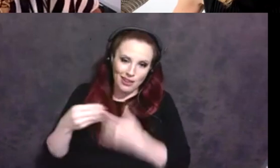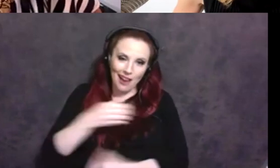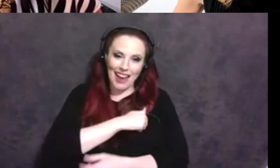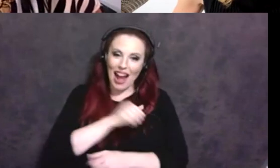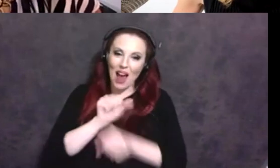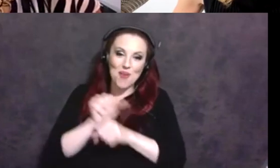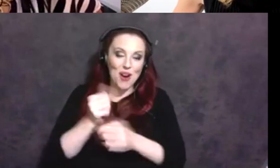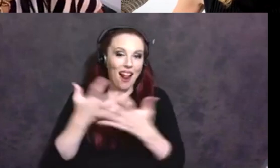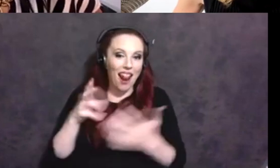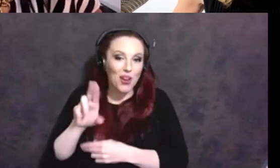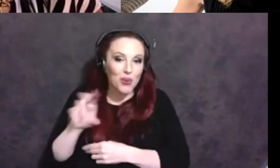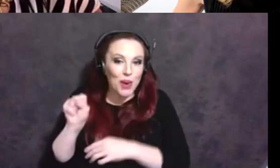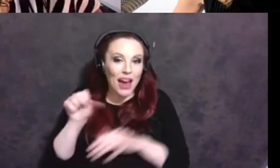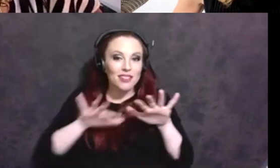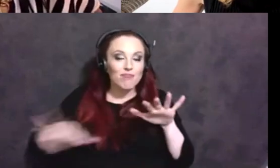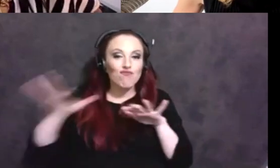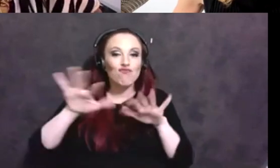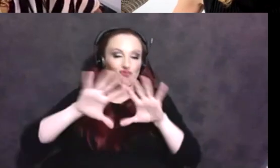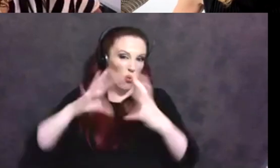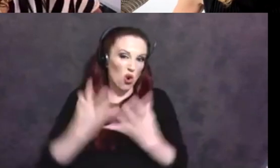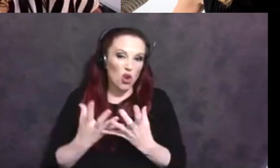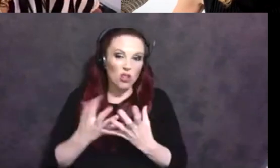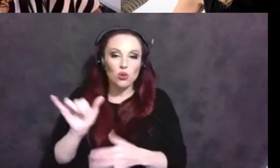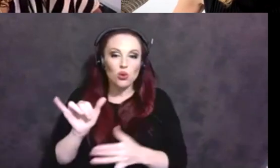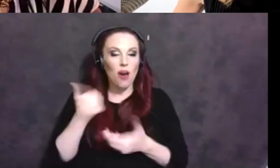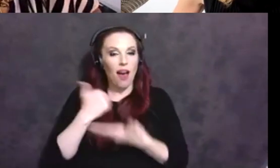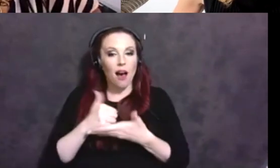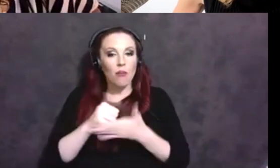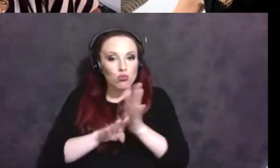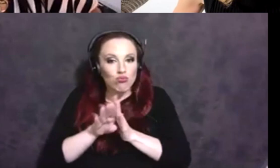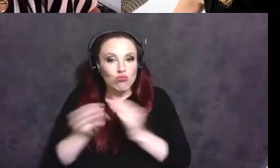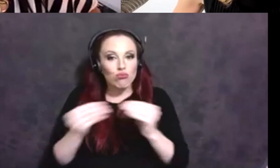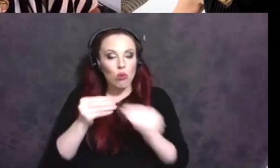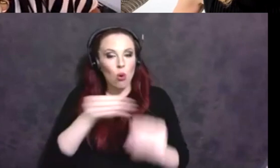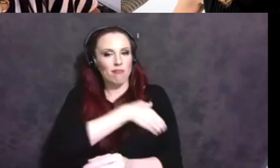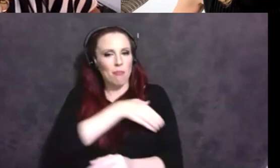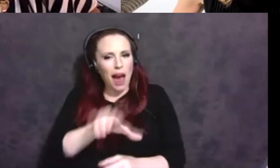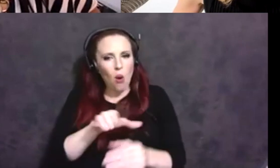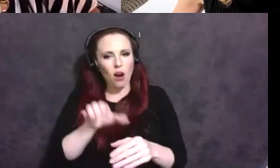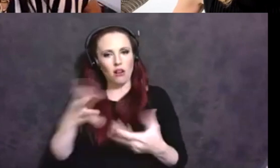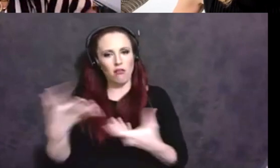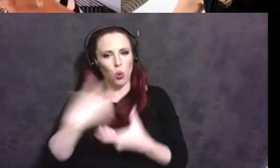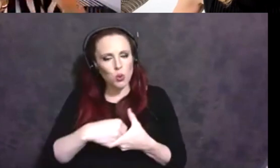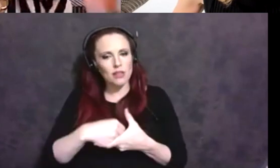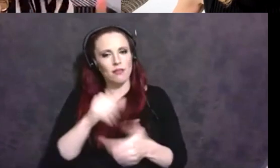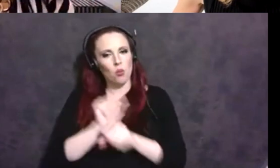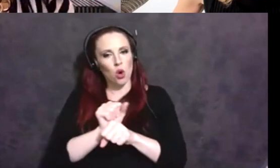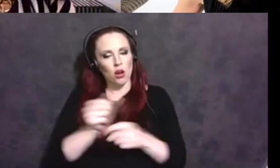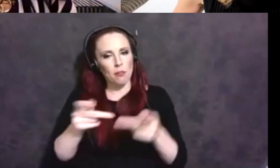practice and dedicated my life to this. The bulk of my work is outside of Canada. I work